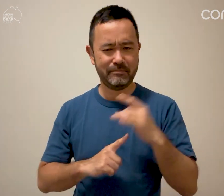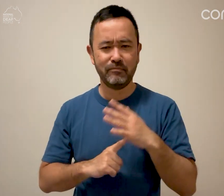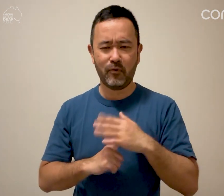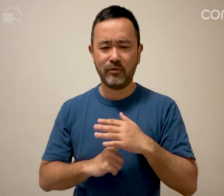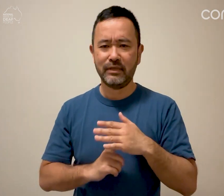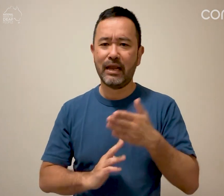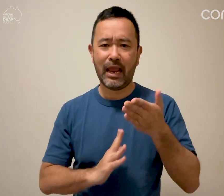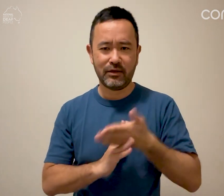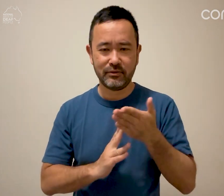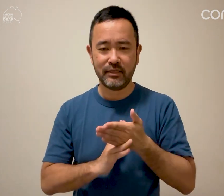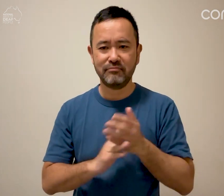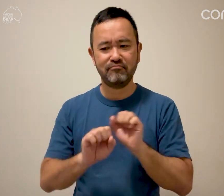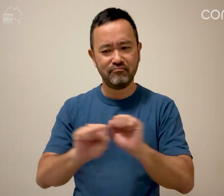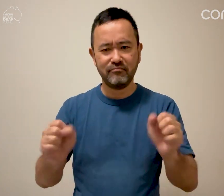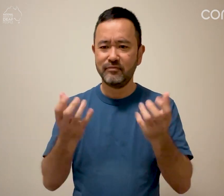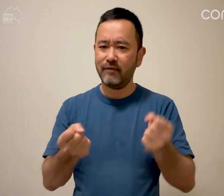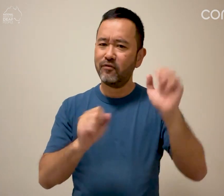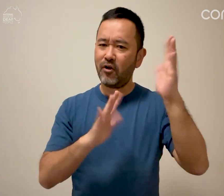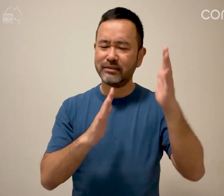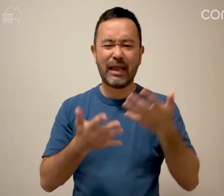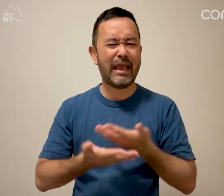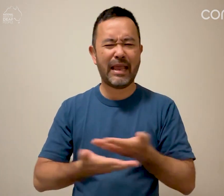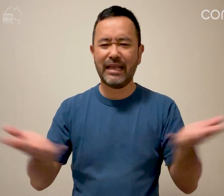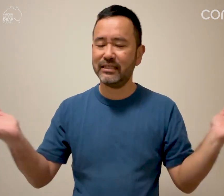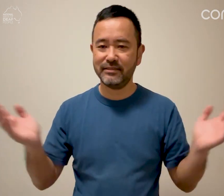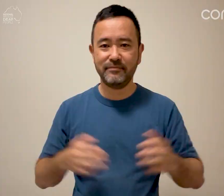It's important to have access to Auslan everywhere.